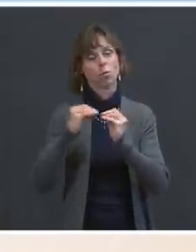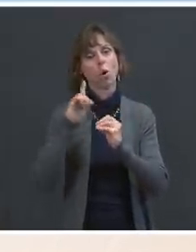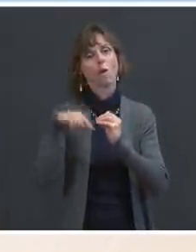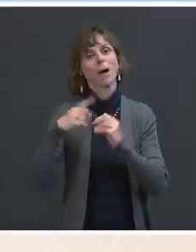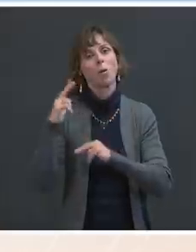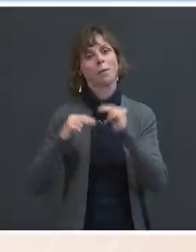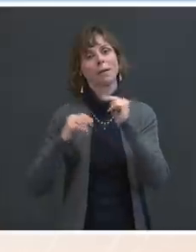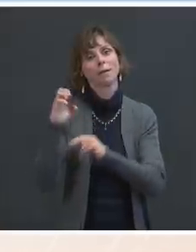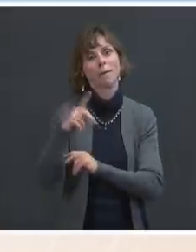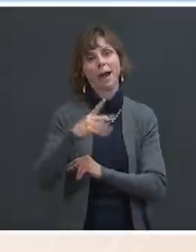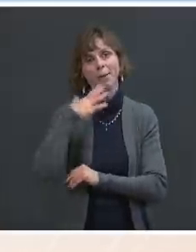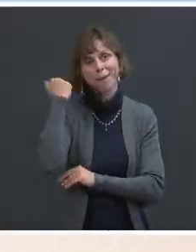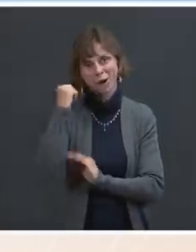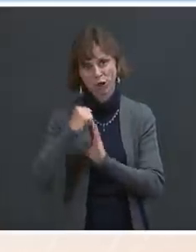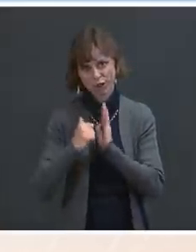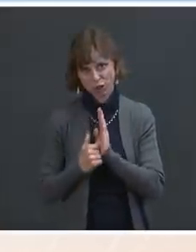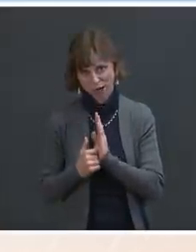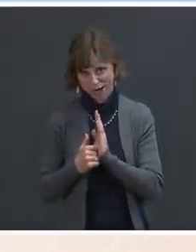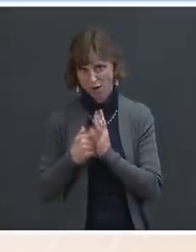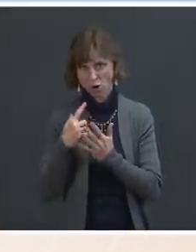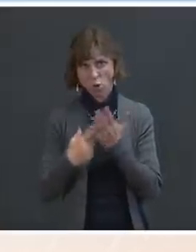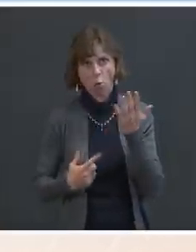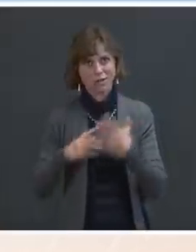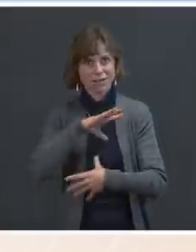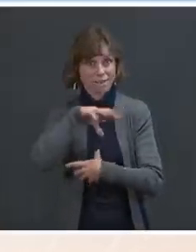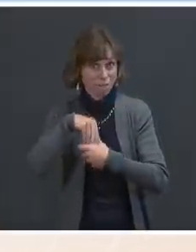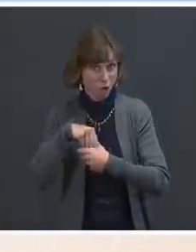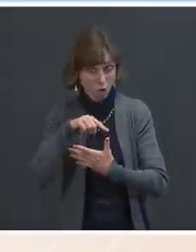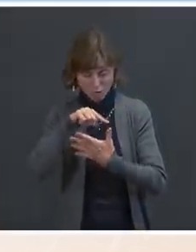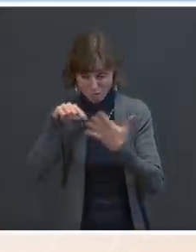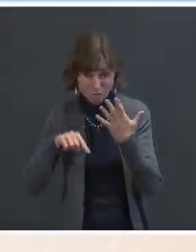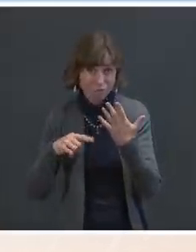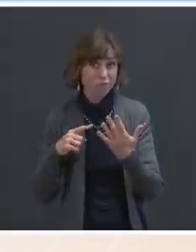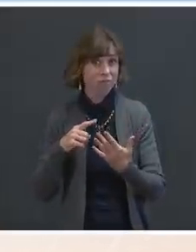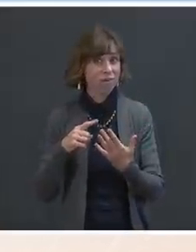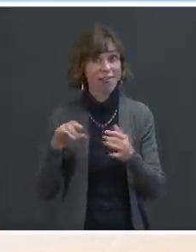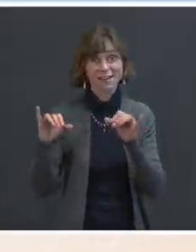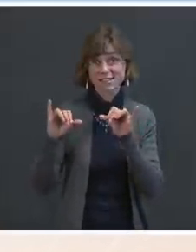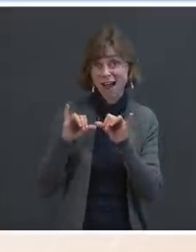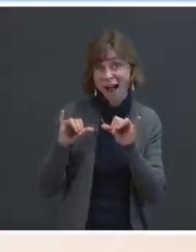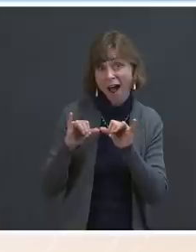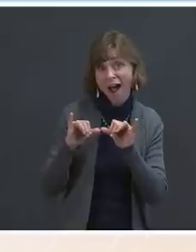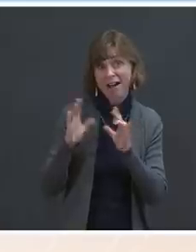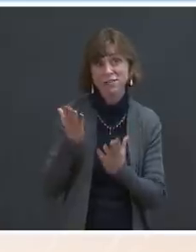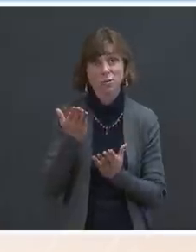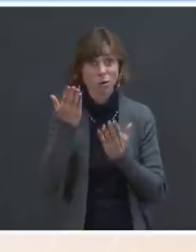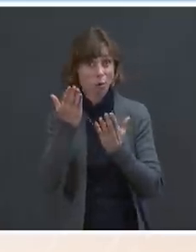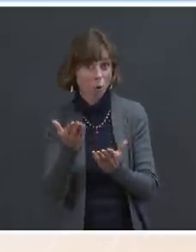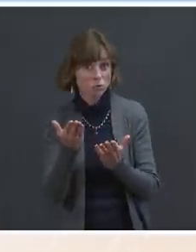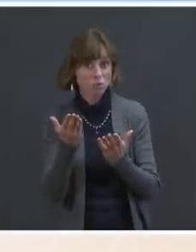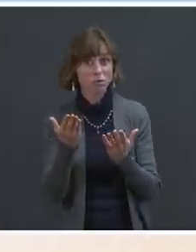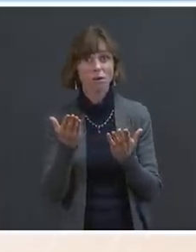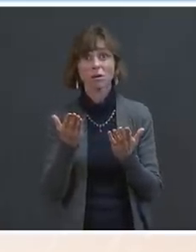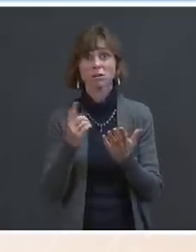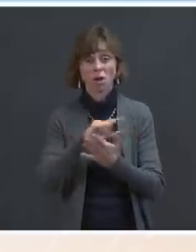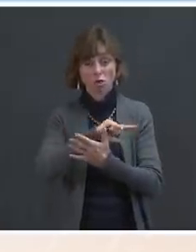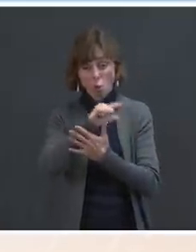and what the components of that look like -- what the size, the proposals, the order of events will be.